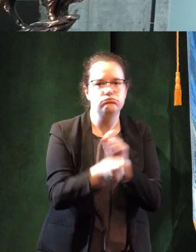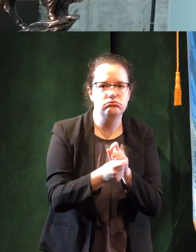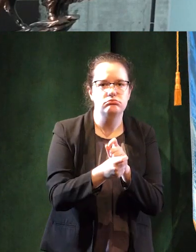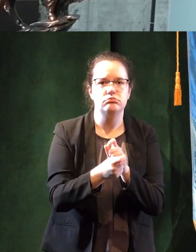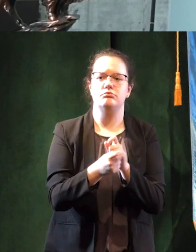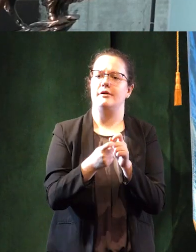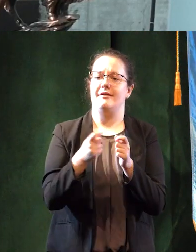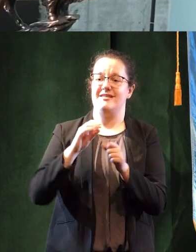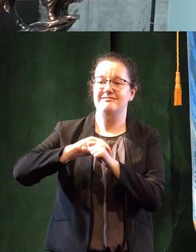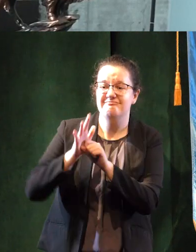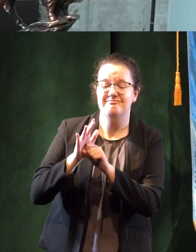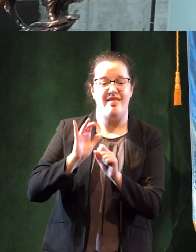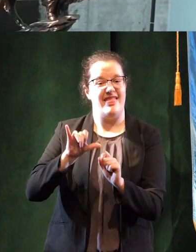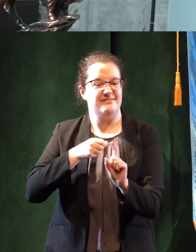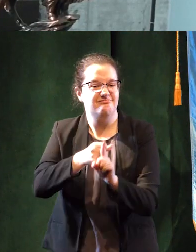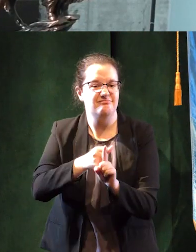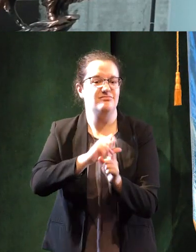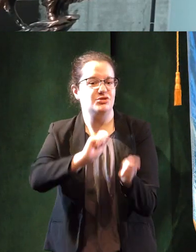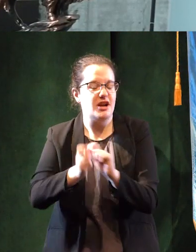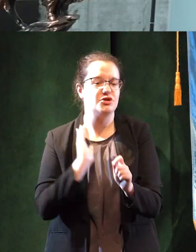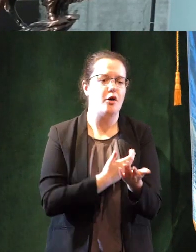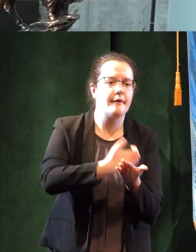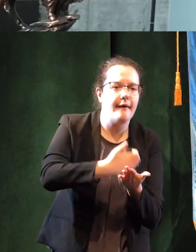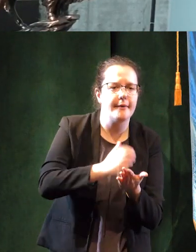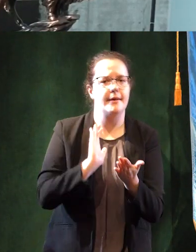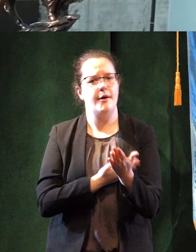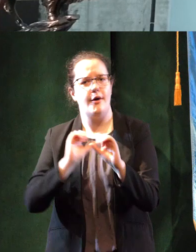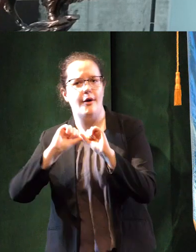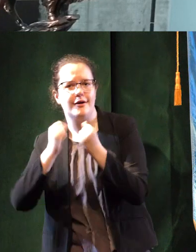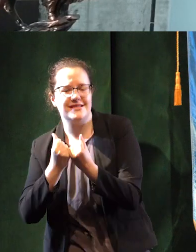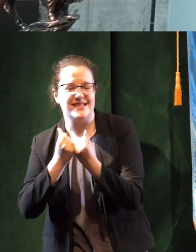control have changed our economy our society and indeed have changed each and